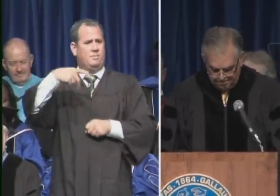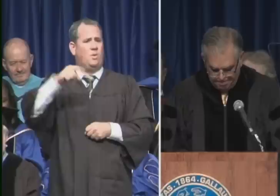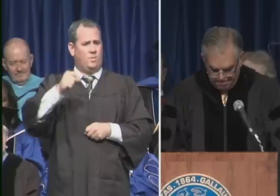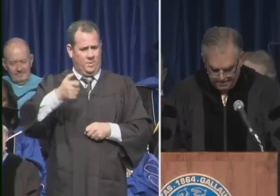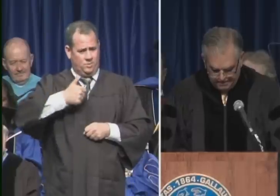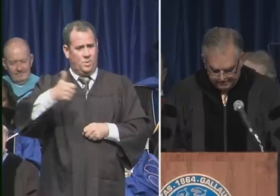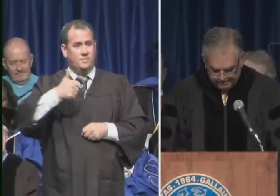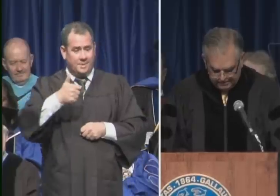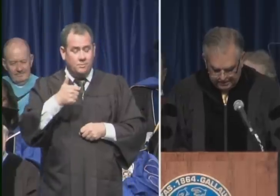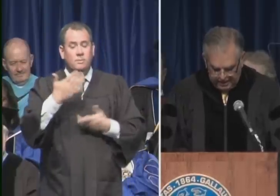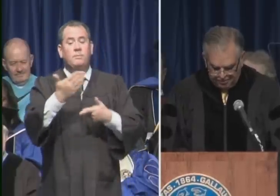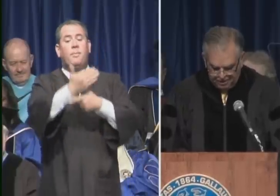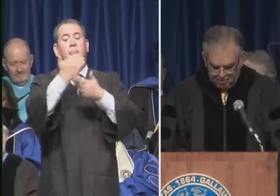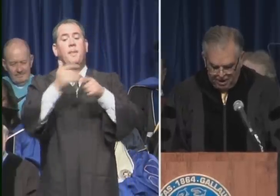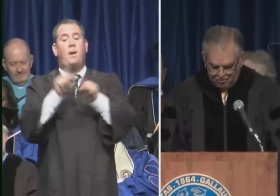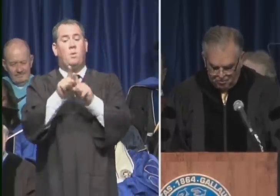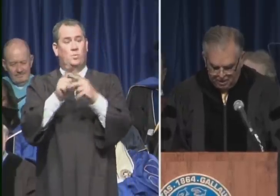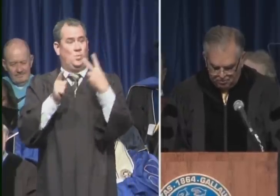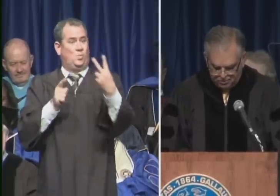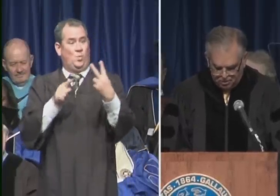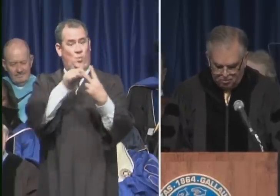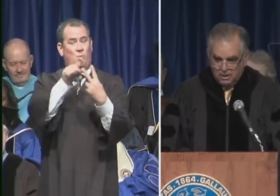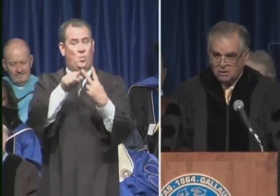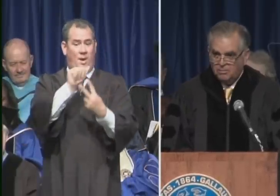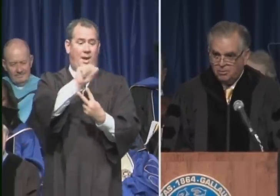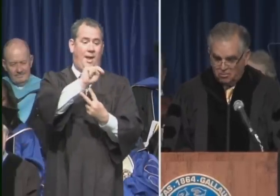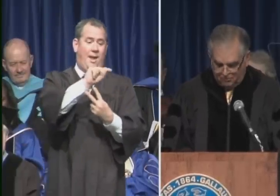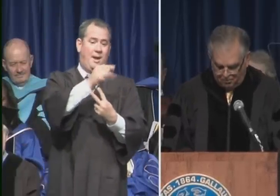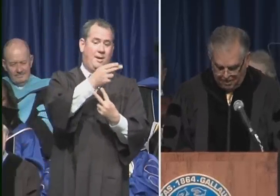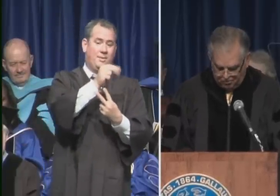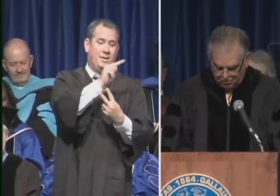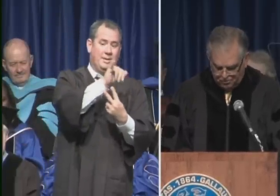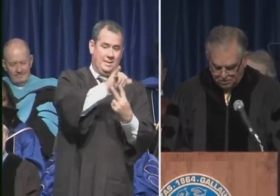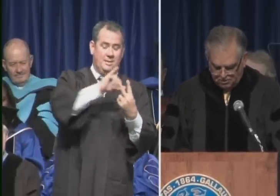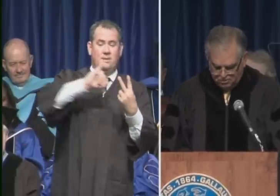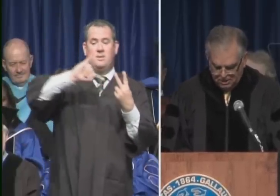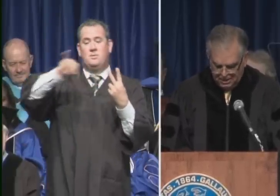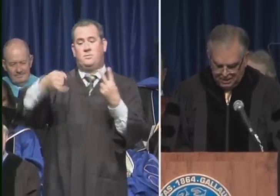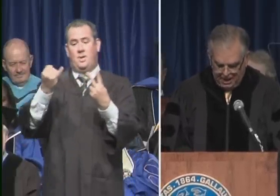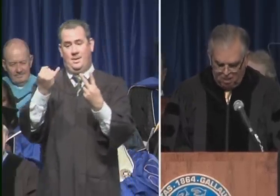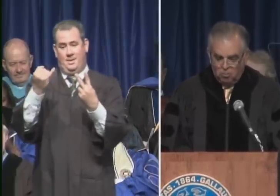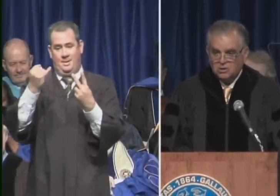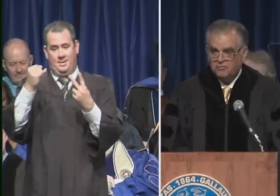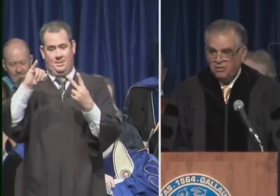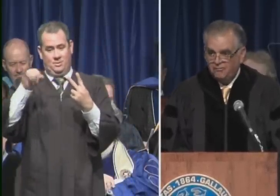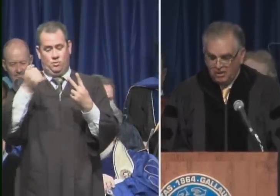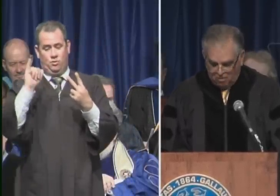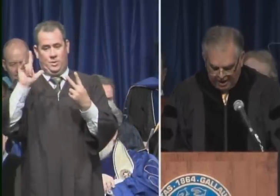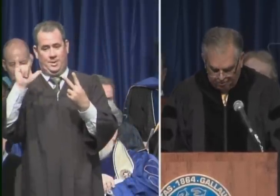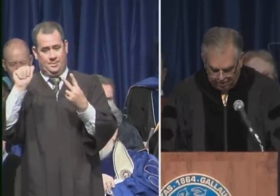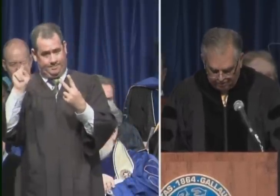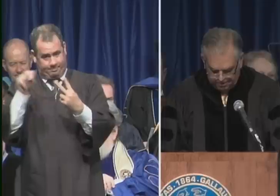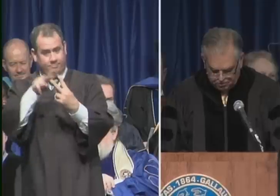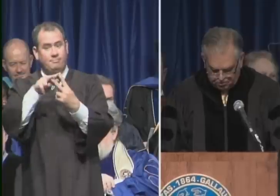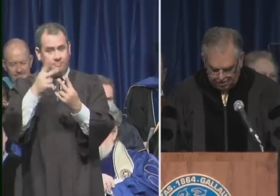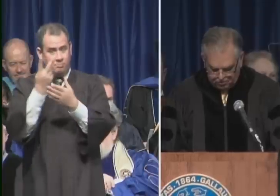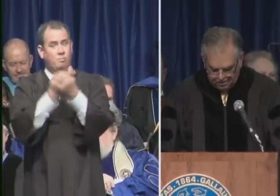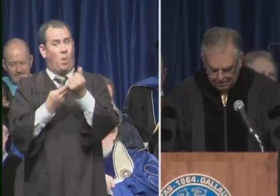Anthony graduated with a degree in Computer Information Systems and now works for the Federal Highway Administration.